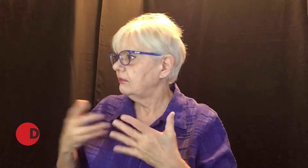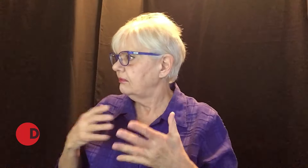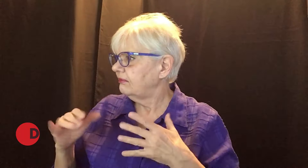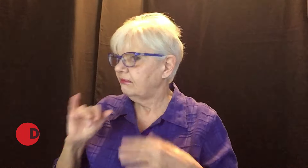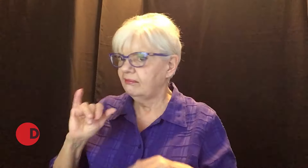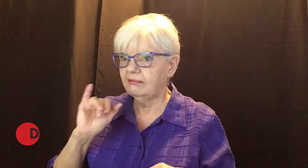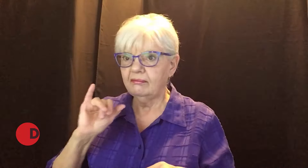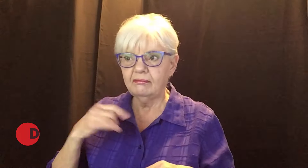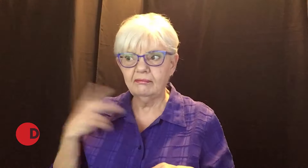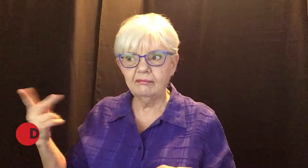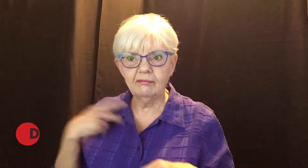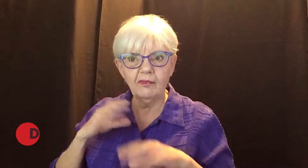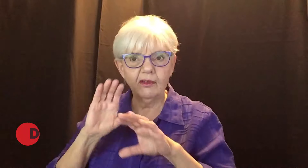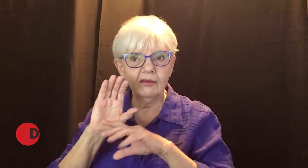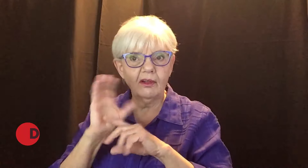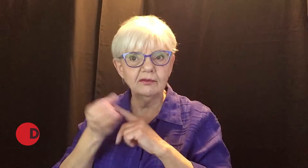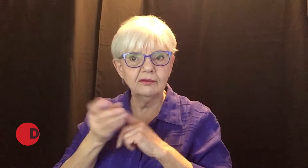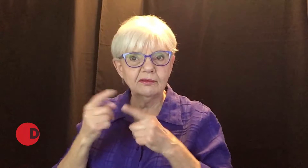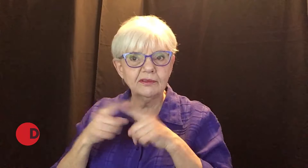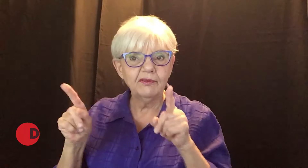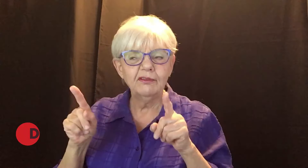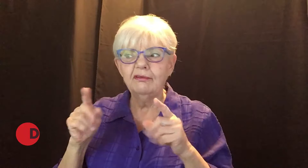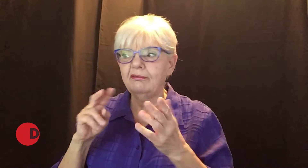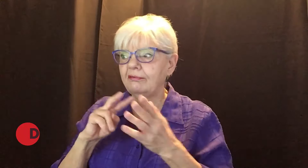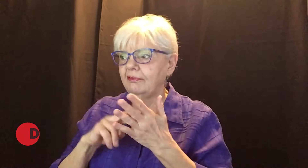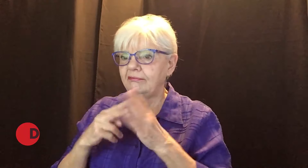and my students and the hearing staff.